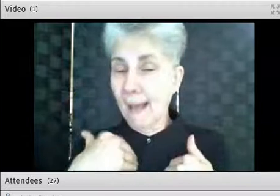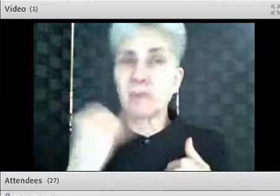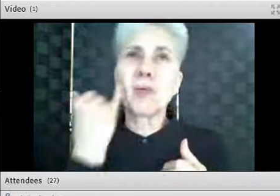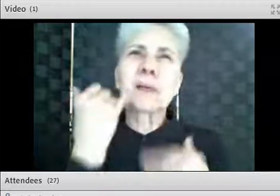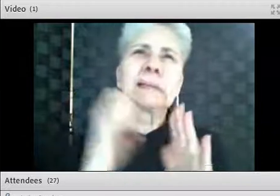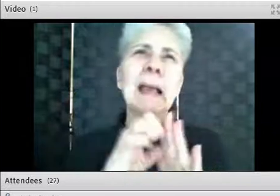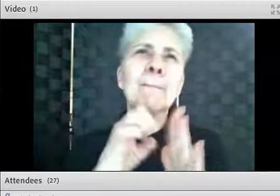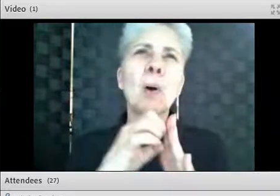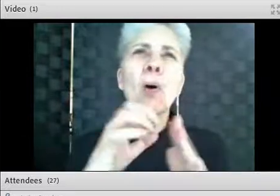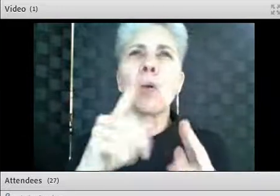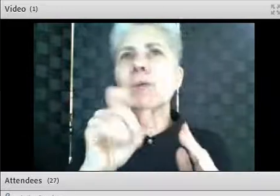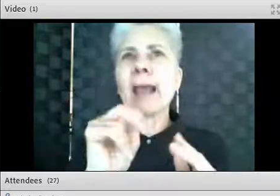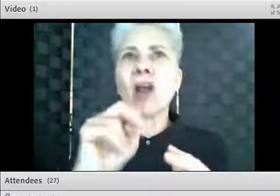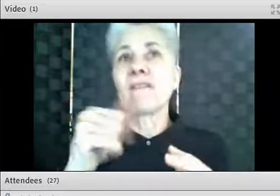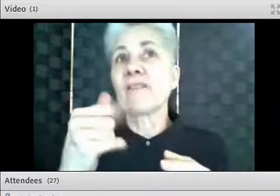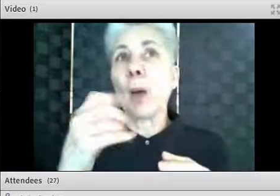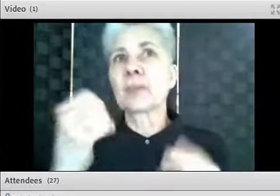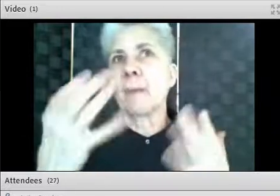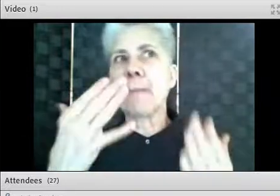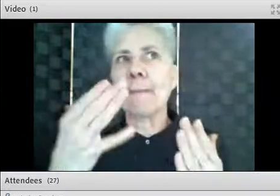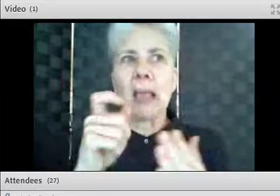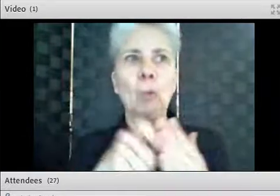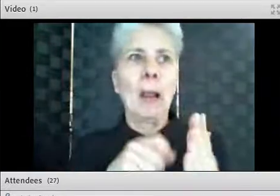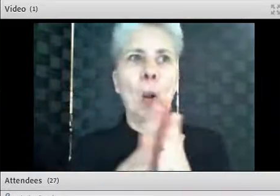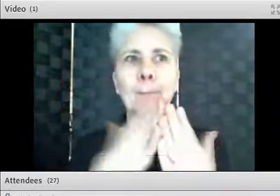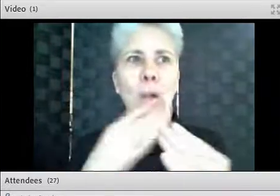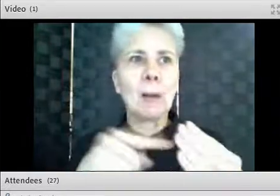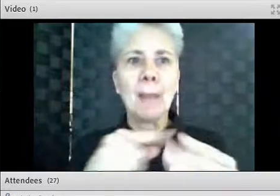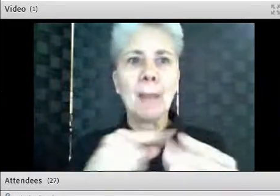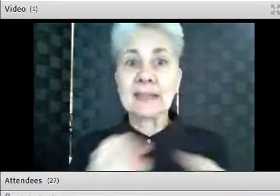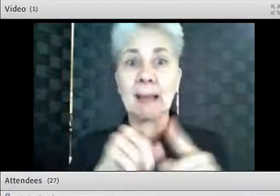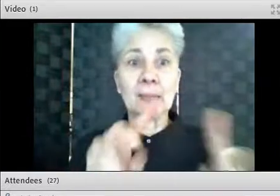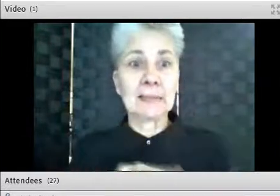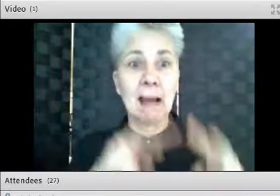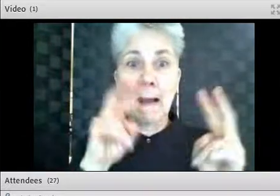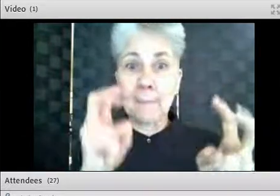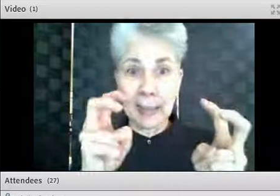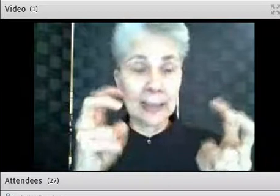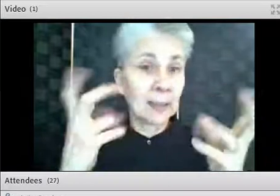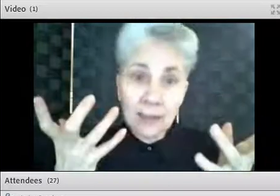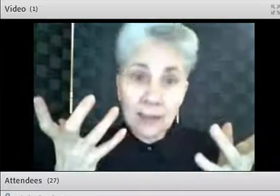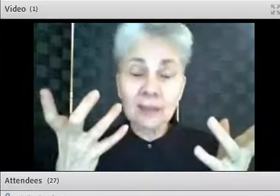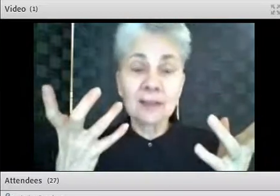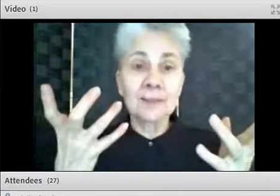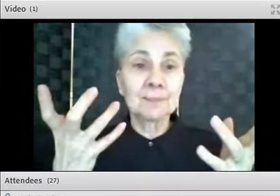Karen Phelps has written a book on the same topic,